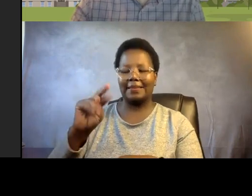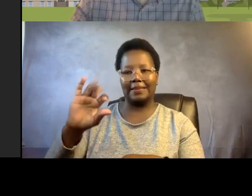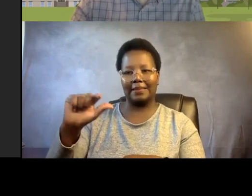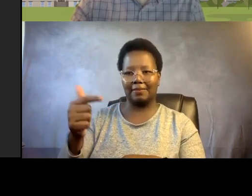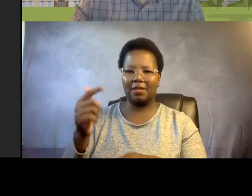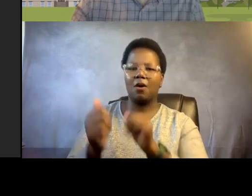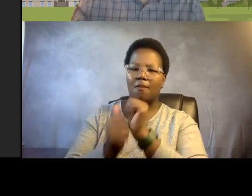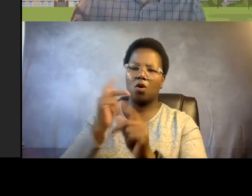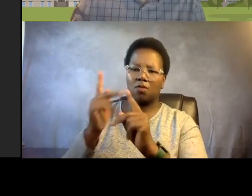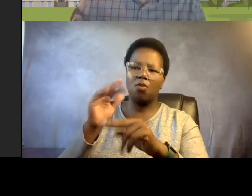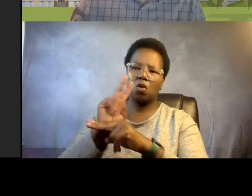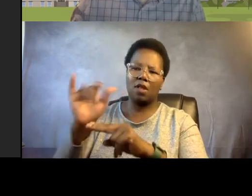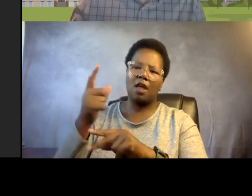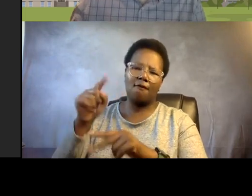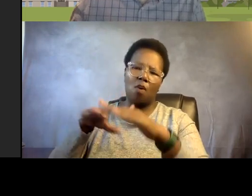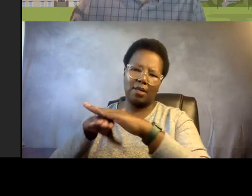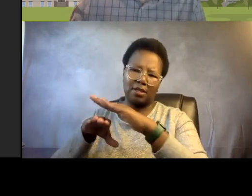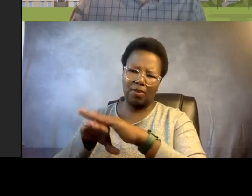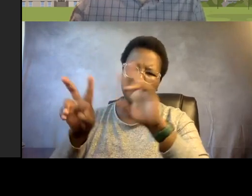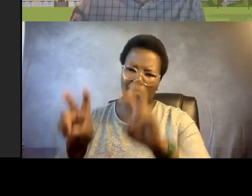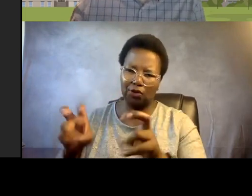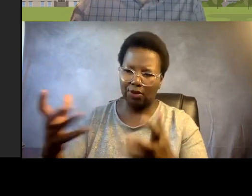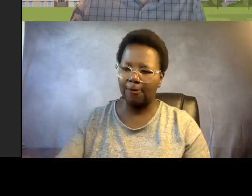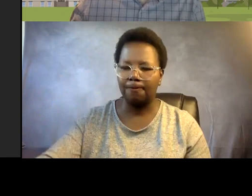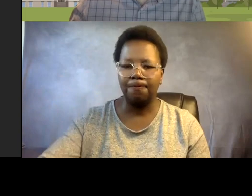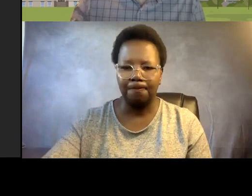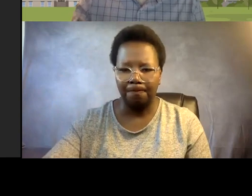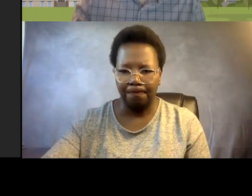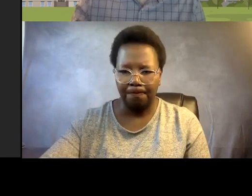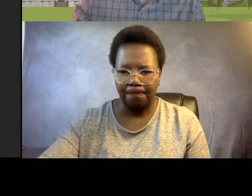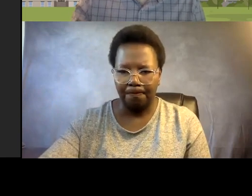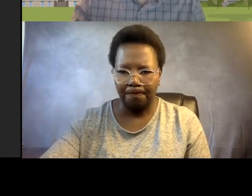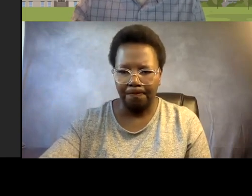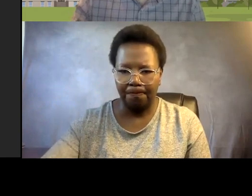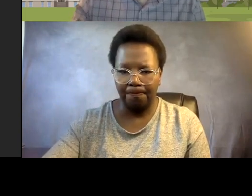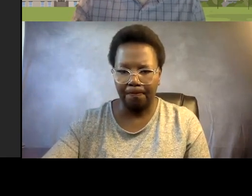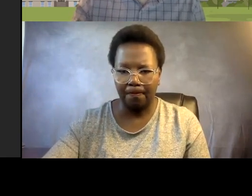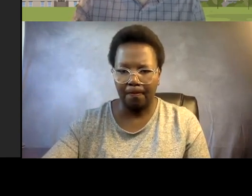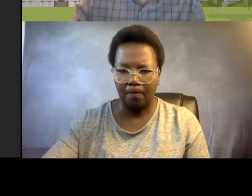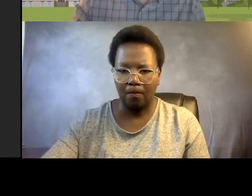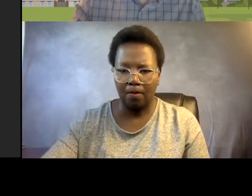accessibility issues. There's a question there from Mark, "do you have a list of the 20 screen